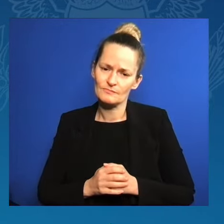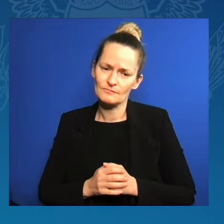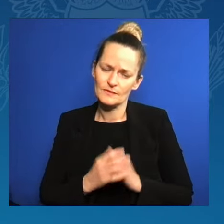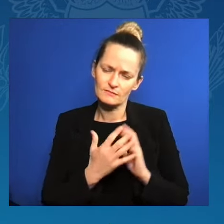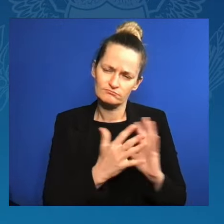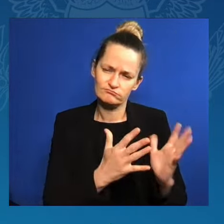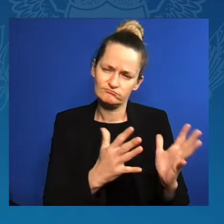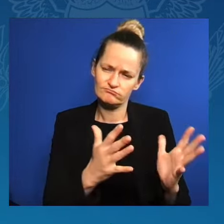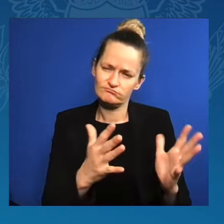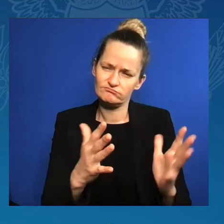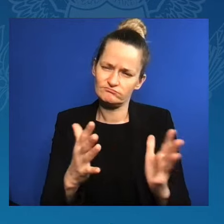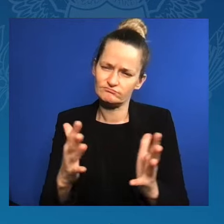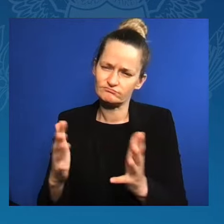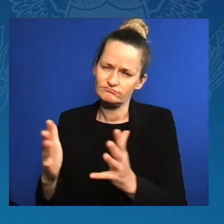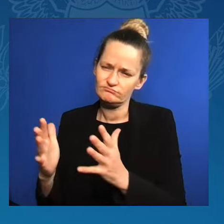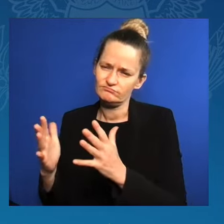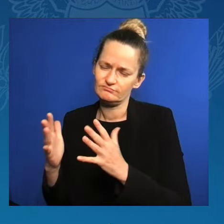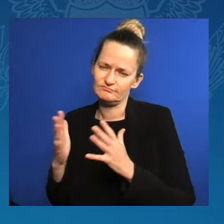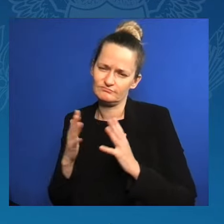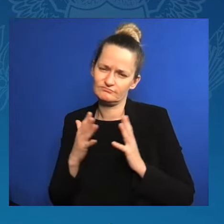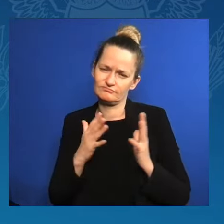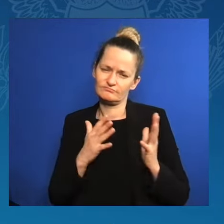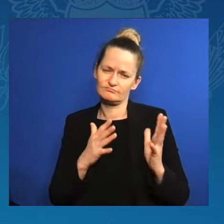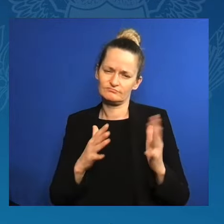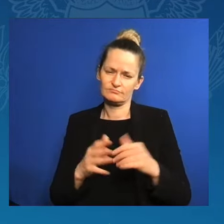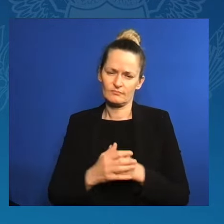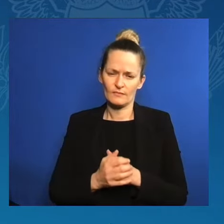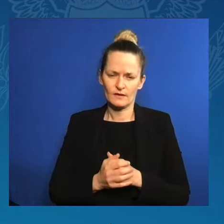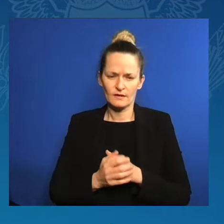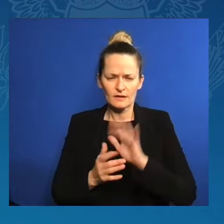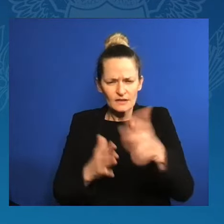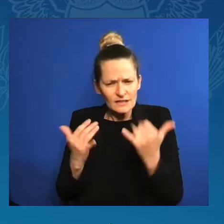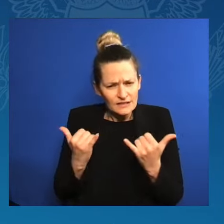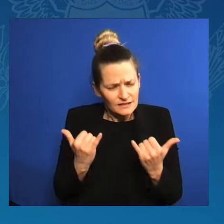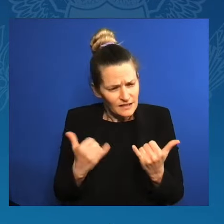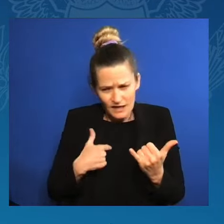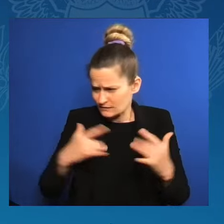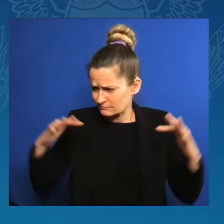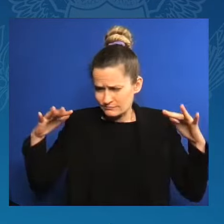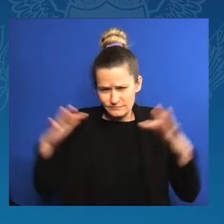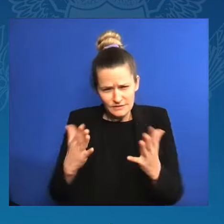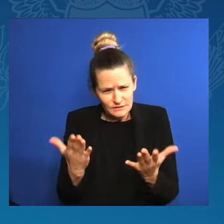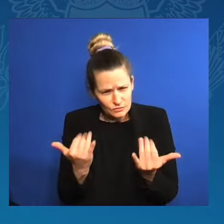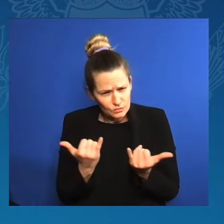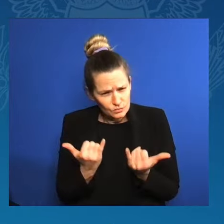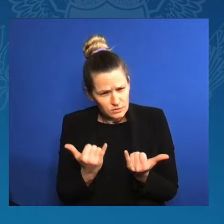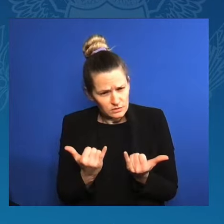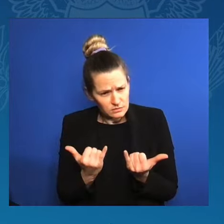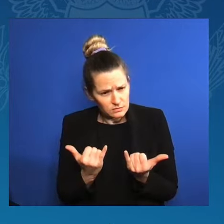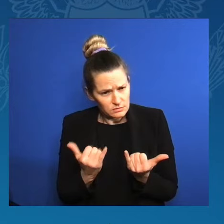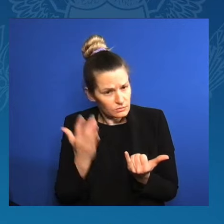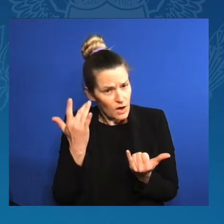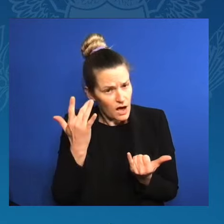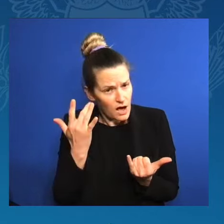We are here today because one year ago today, the United States Supreme Court --